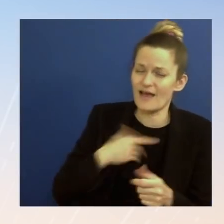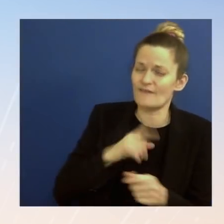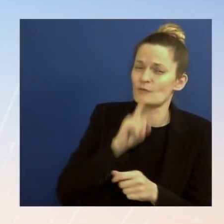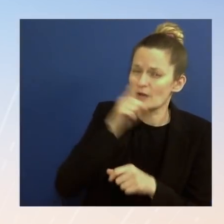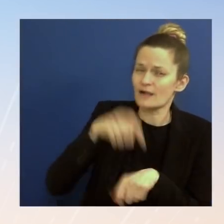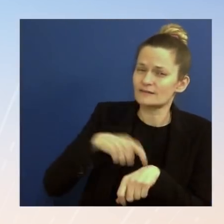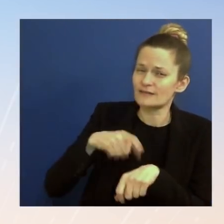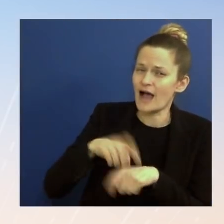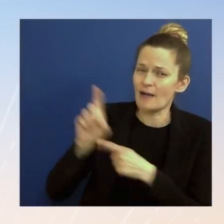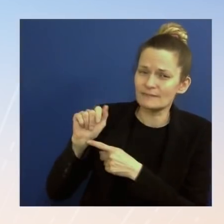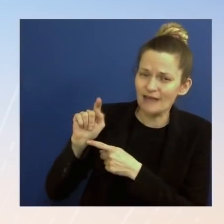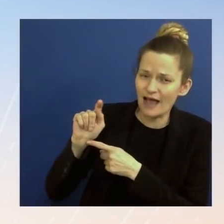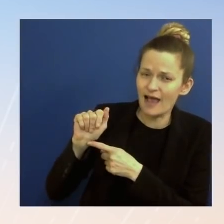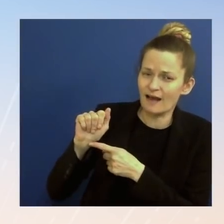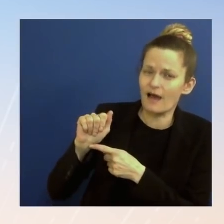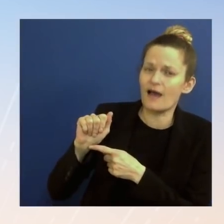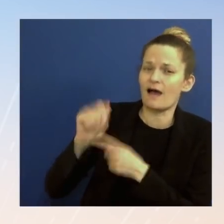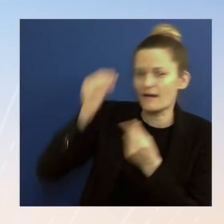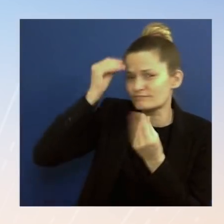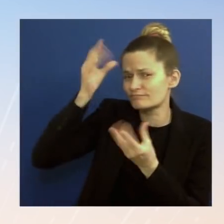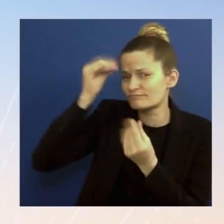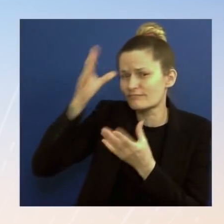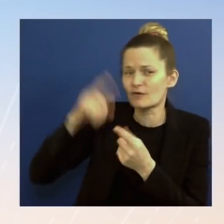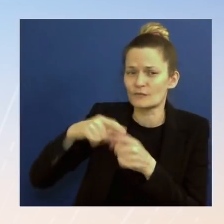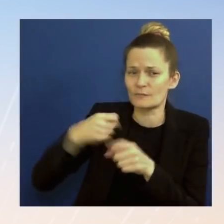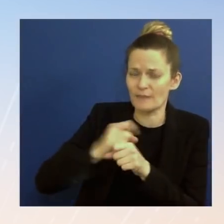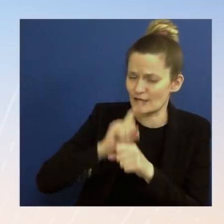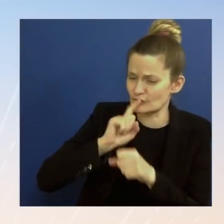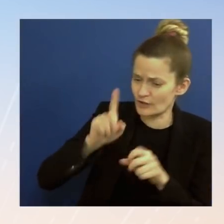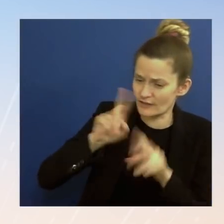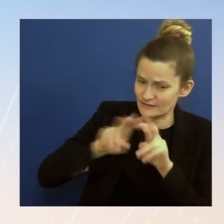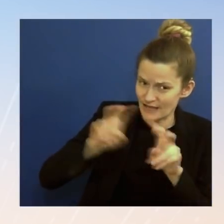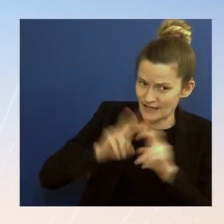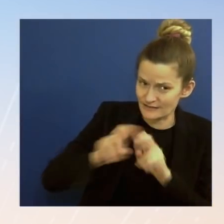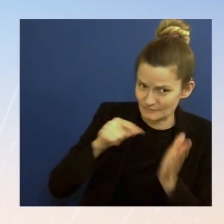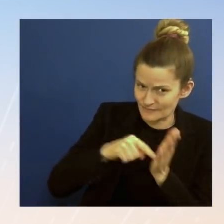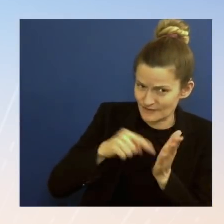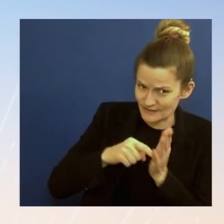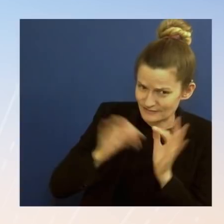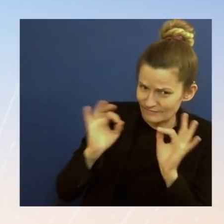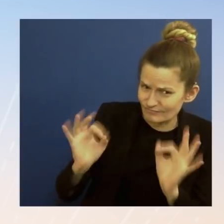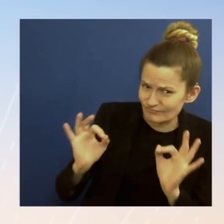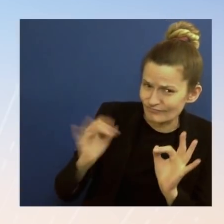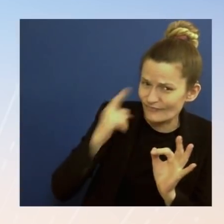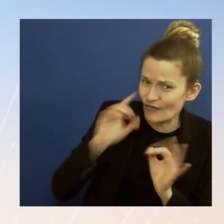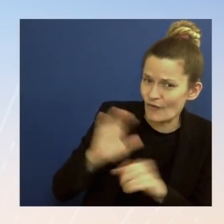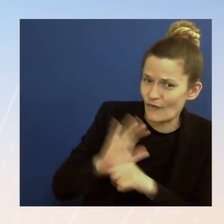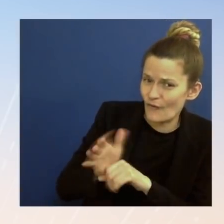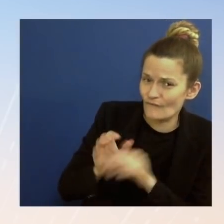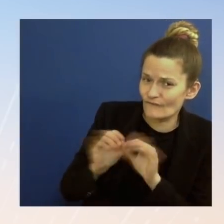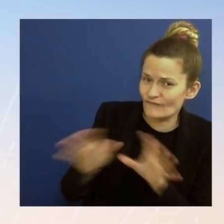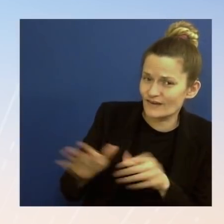Ms. Psaki: Yes, we are. I would note that -- I did not see his tread -- his thread, but let me note -- and I'm not sure if it was related to the BA.2 variant.